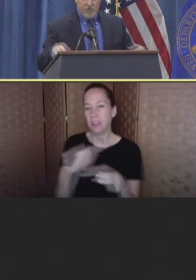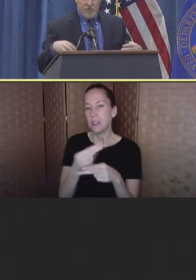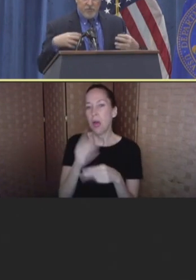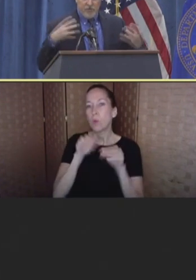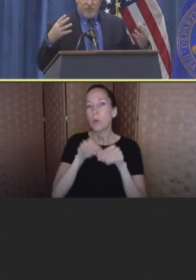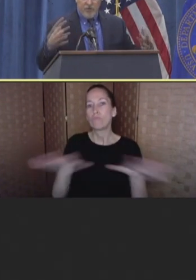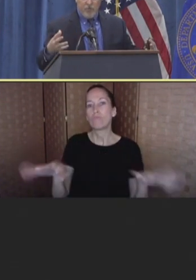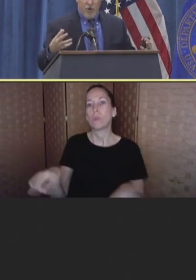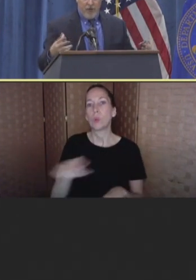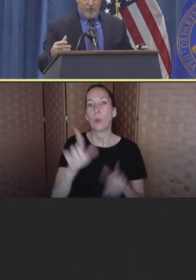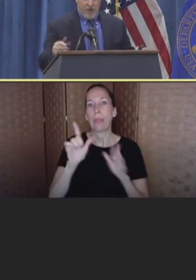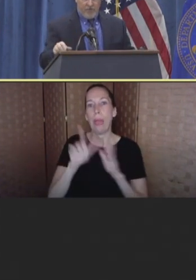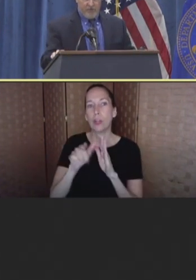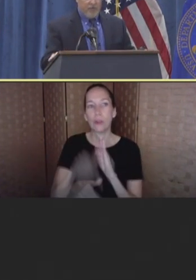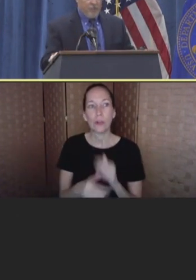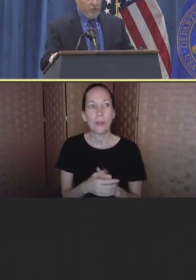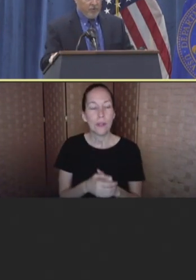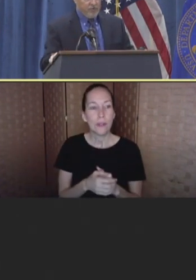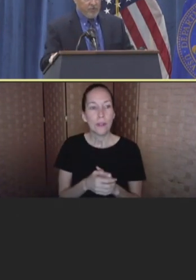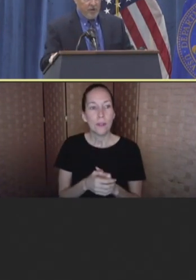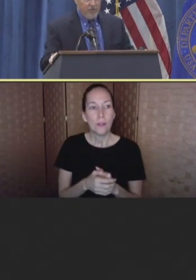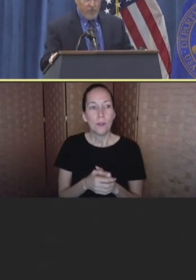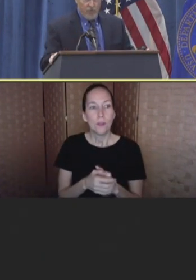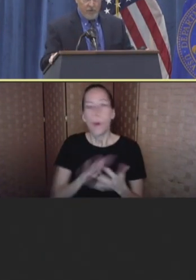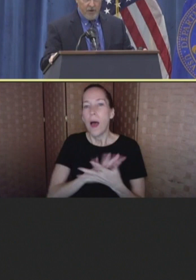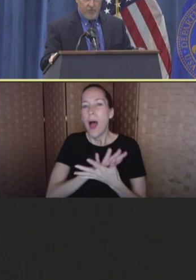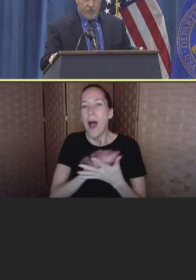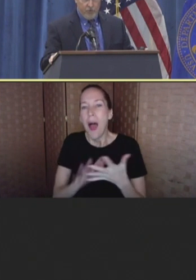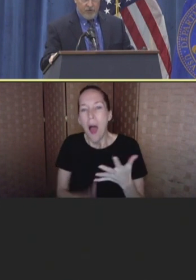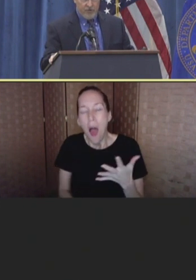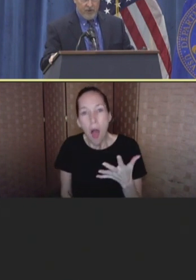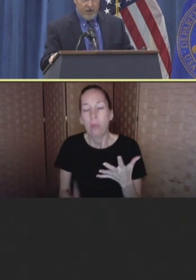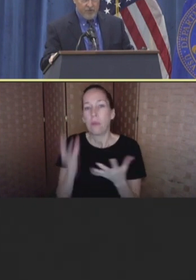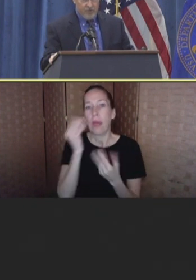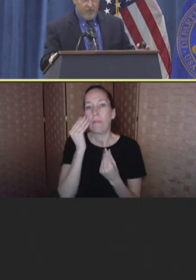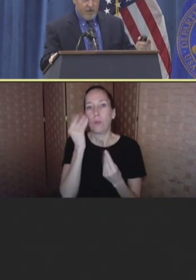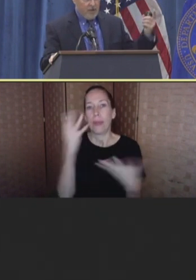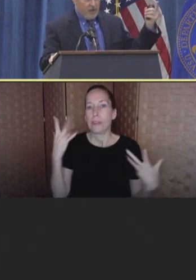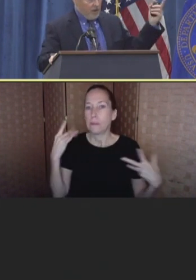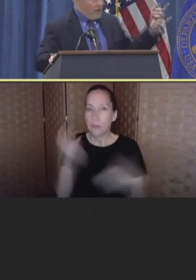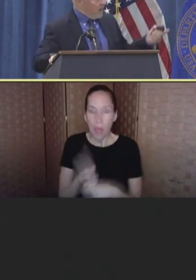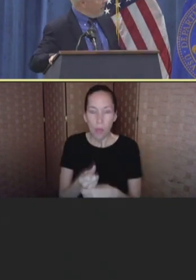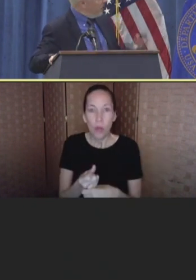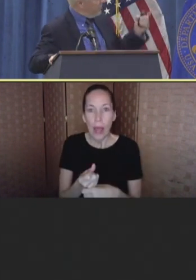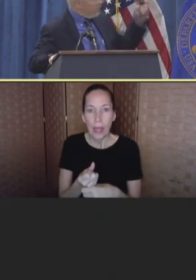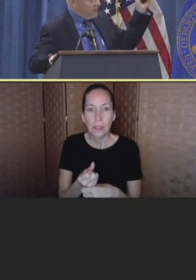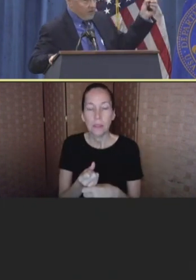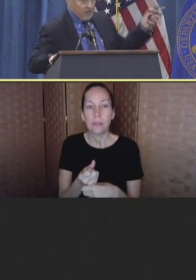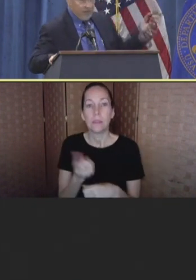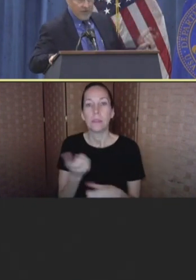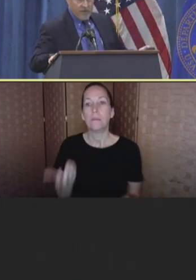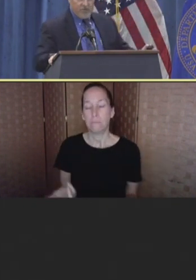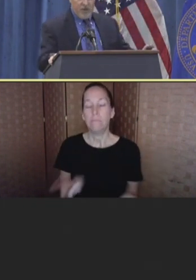So to summarize all of these inputs for our first presentation are basically in this table